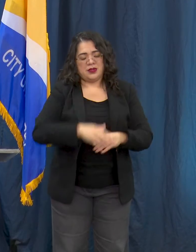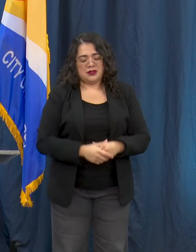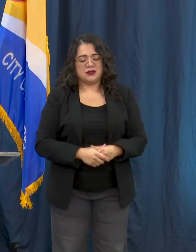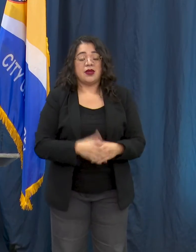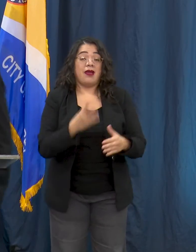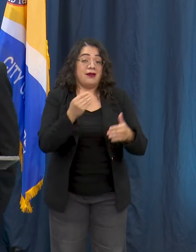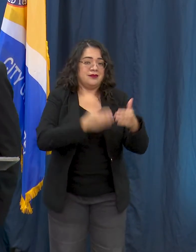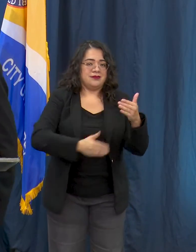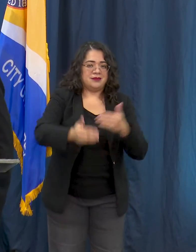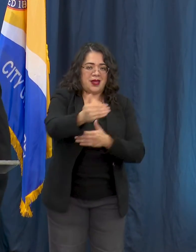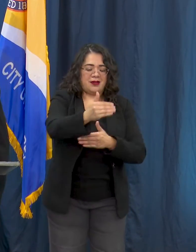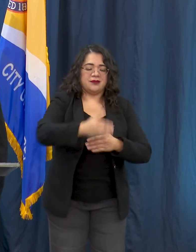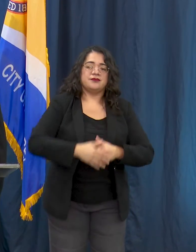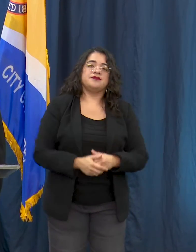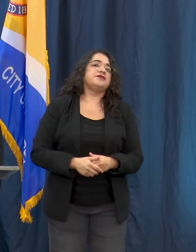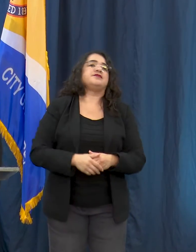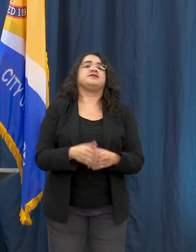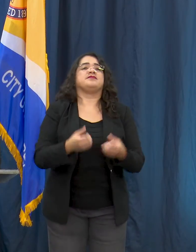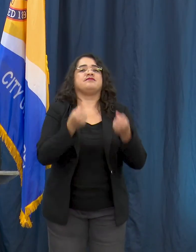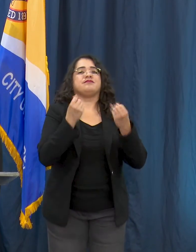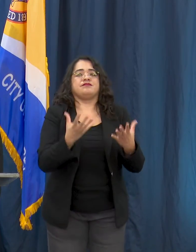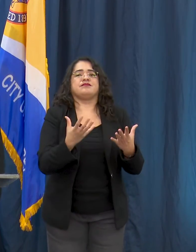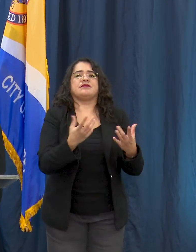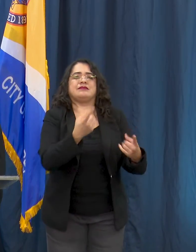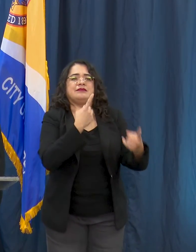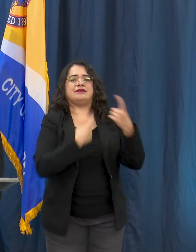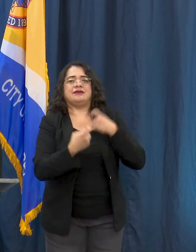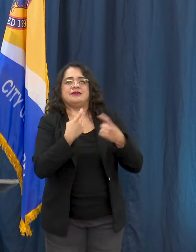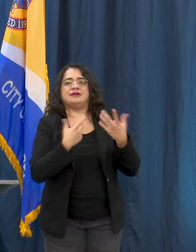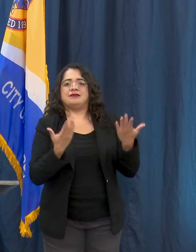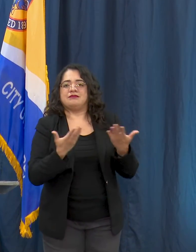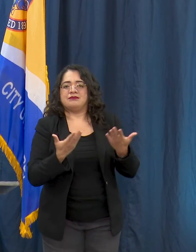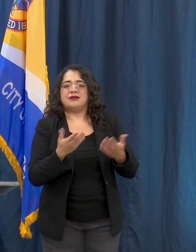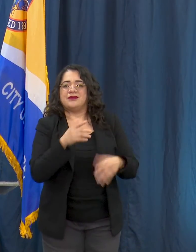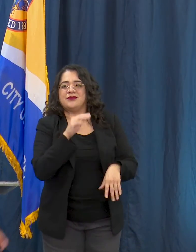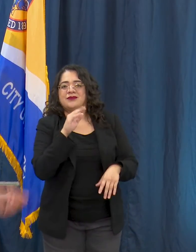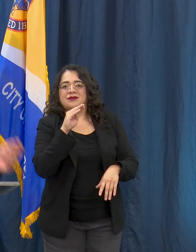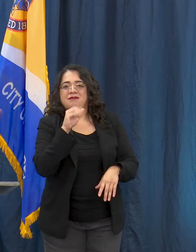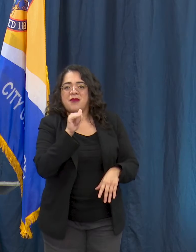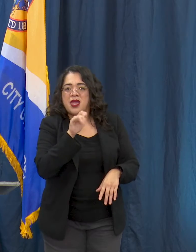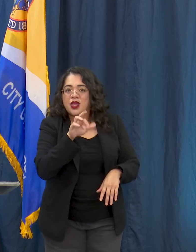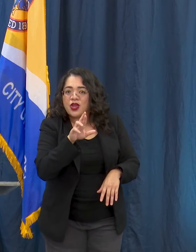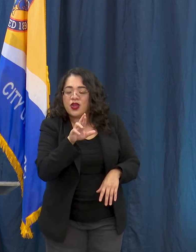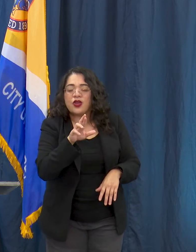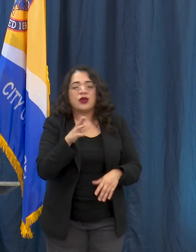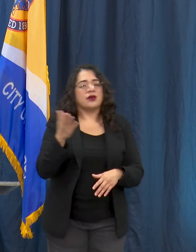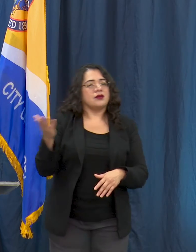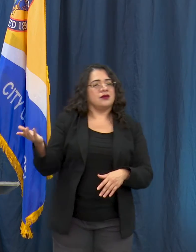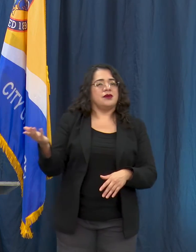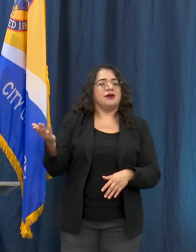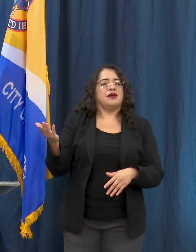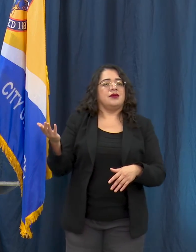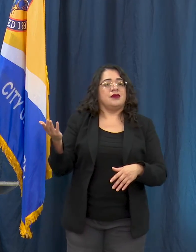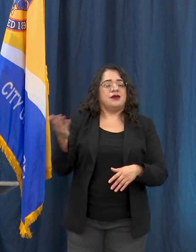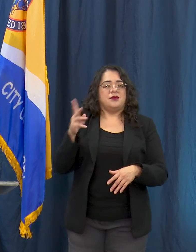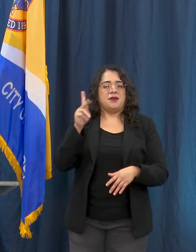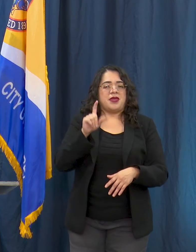Thank you. I know that some of the questions might be for Kelly or for me so if there's any press questions, we'll take those and then we'll answer as